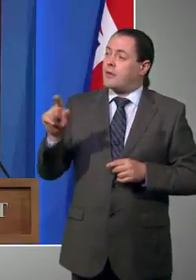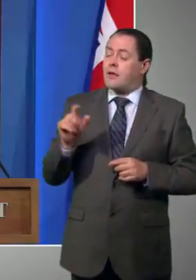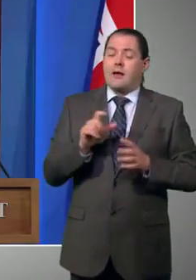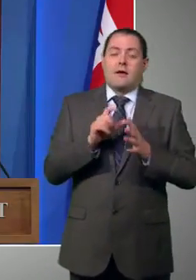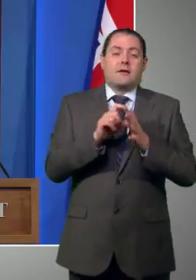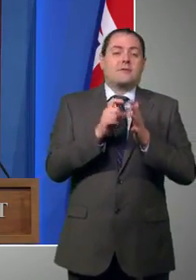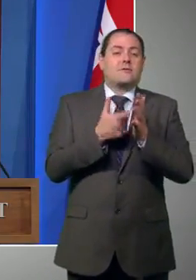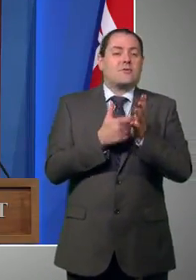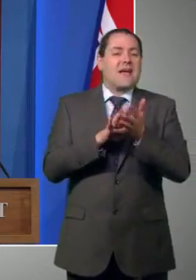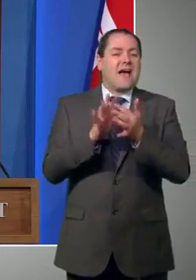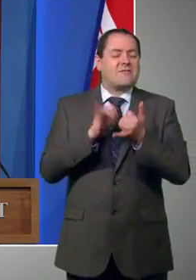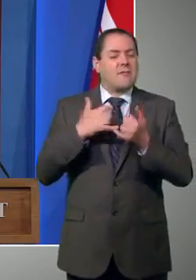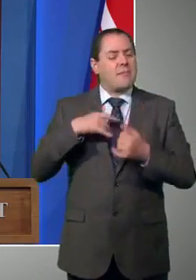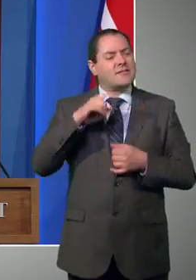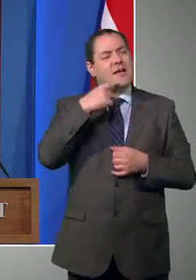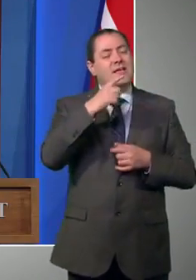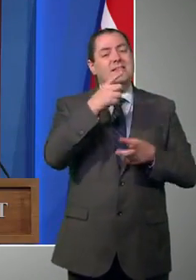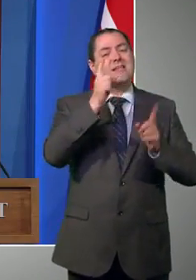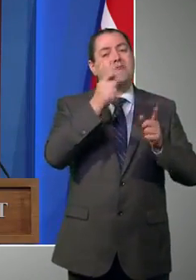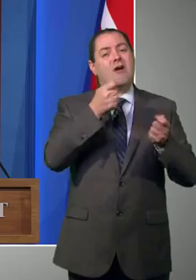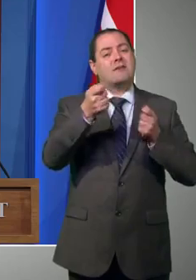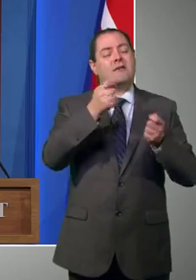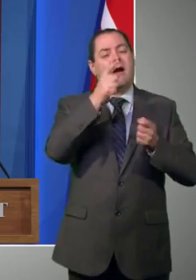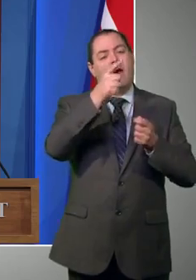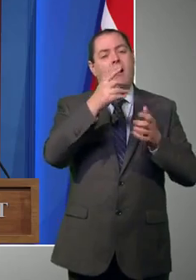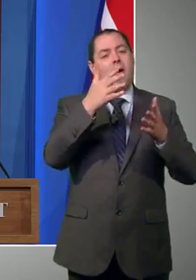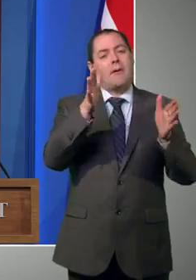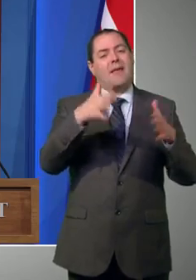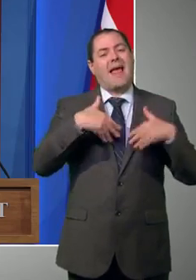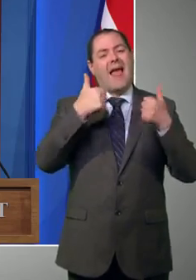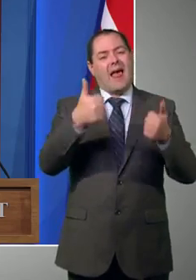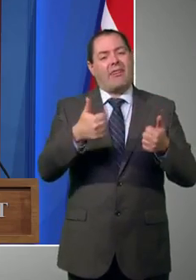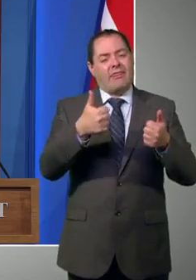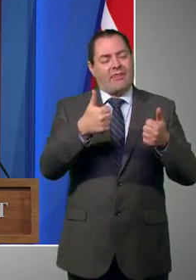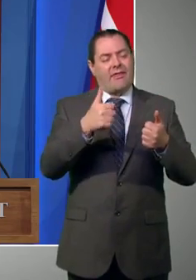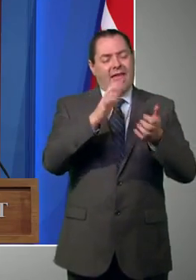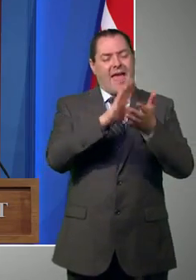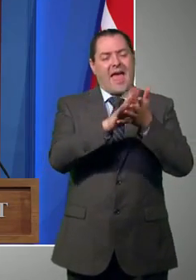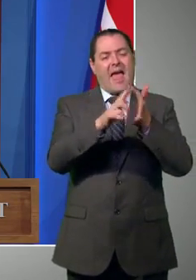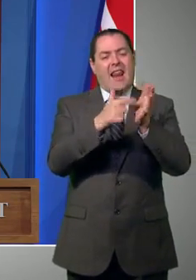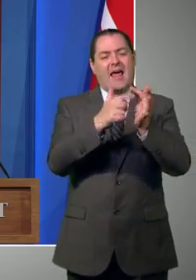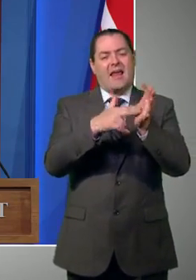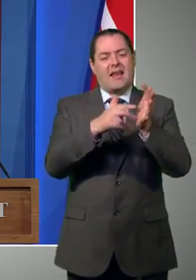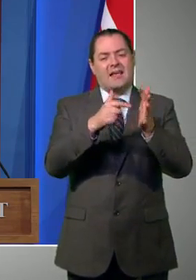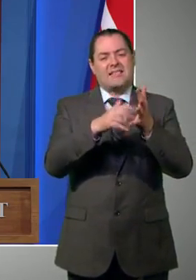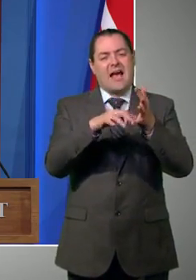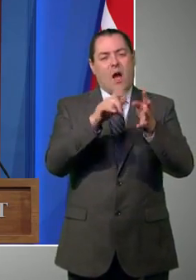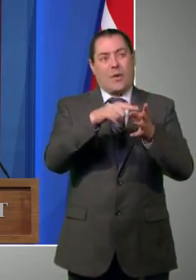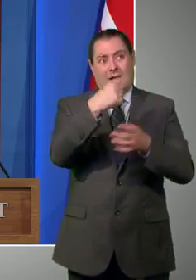Director of public health in Bolton, Helen Tai, who has been absolutely brilliant in supporting this and we work